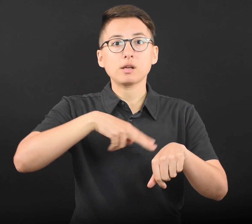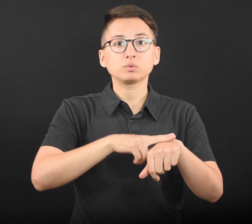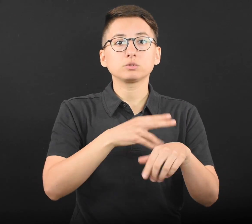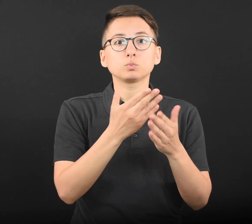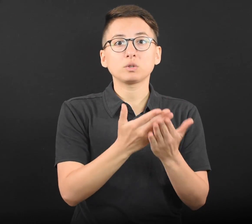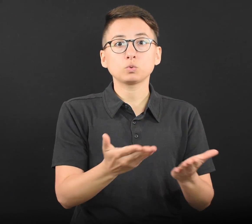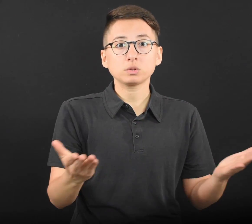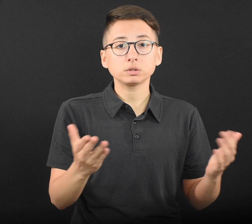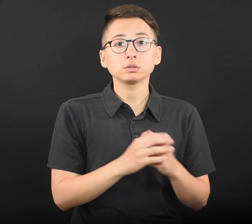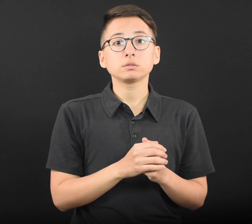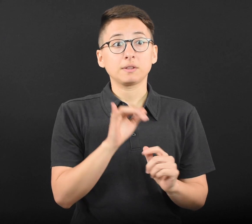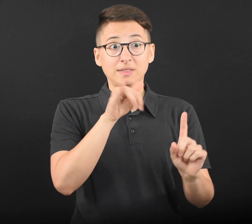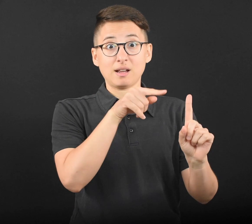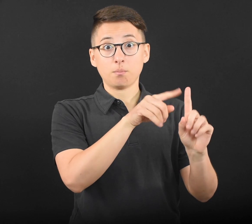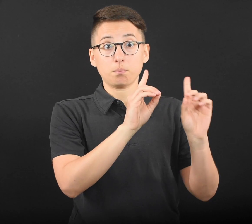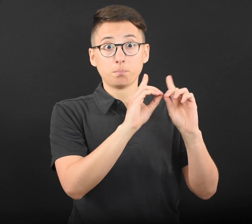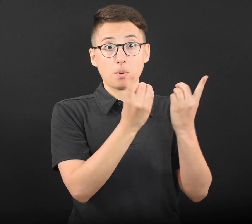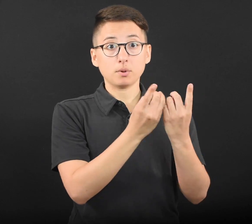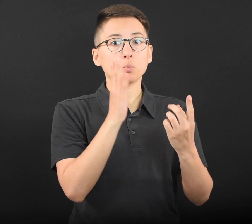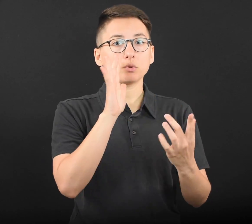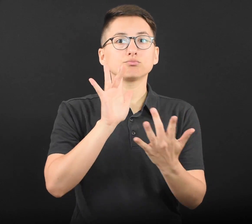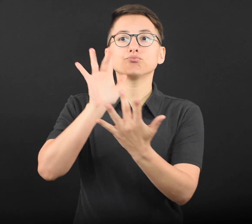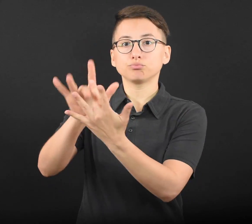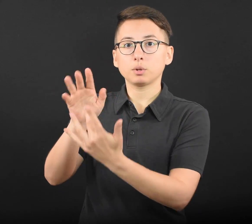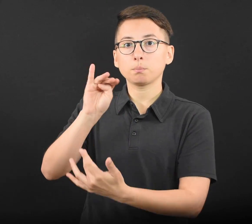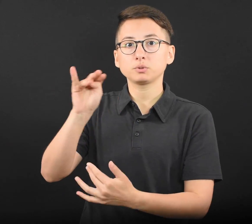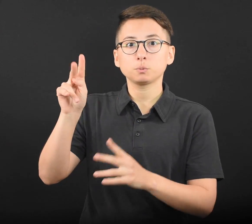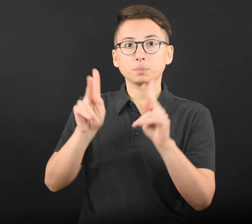which will reach out to Minnesotans to complete their fishing license application.